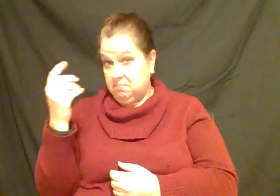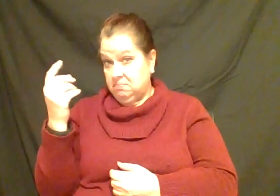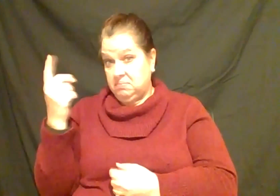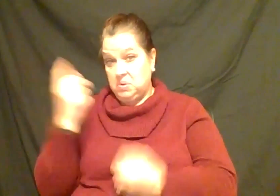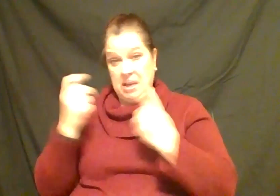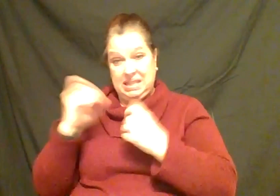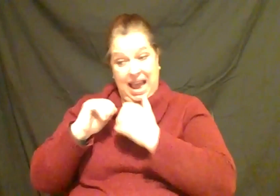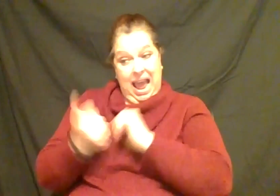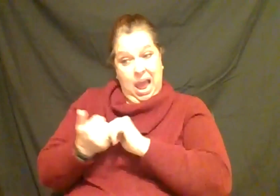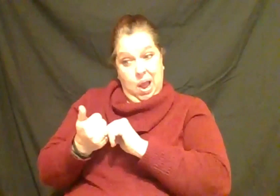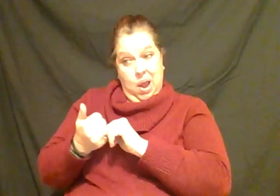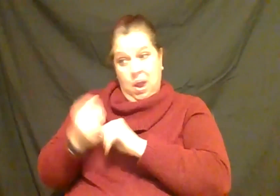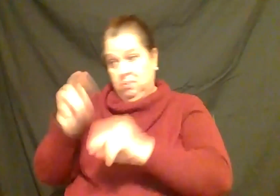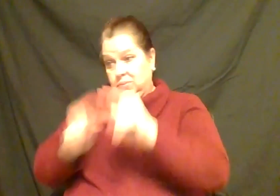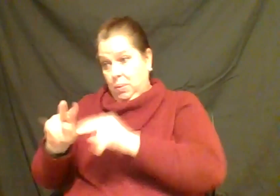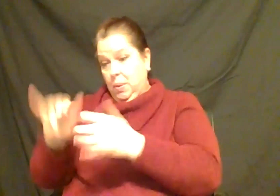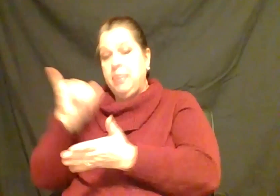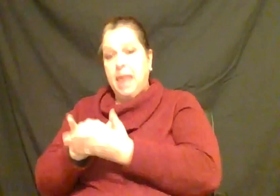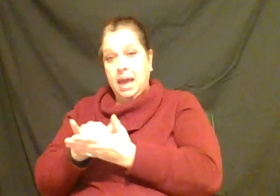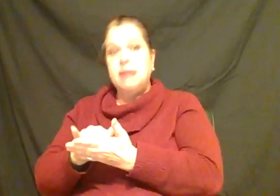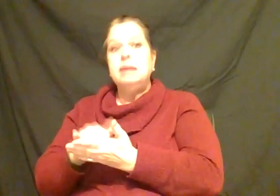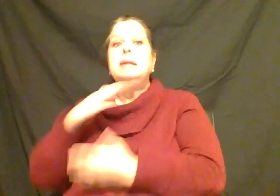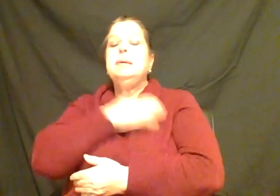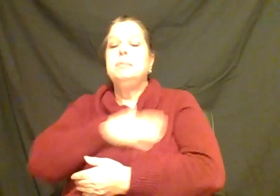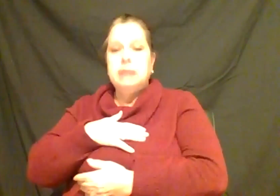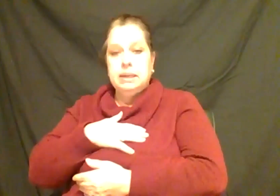parent or guardian please work through the assigned school counselor on that major clarity